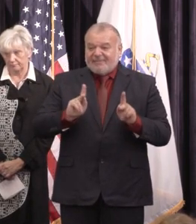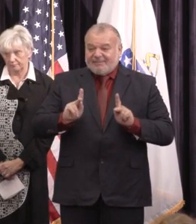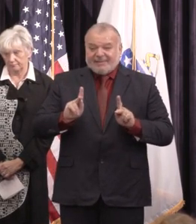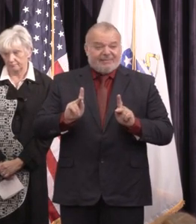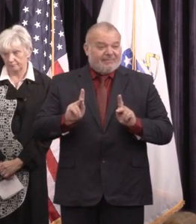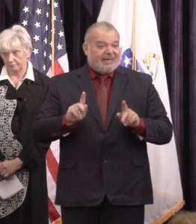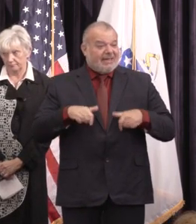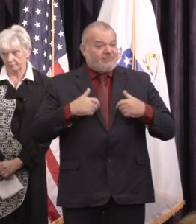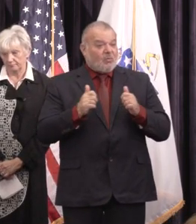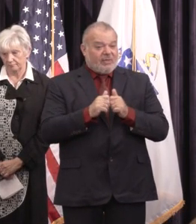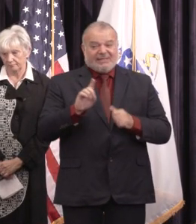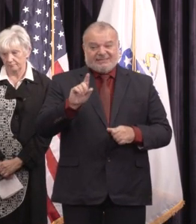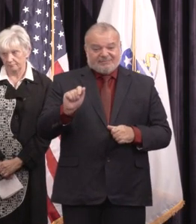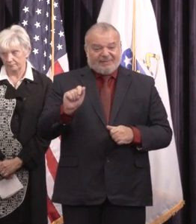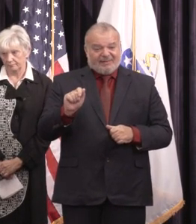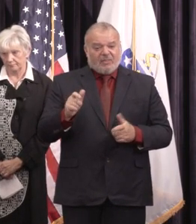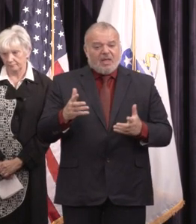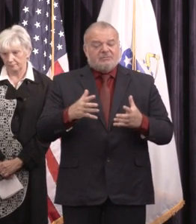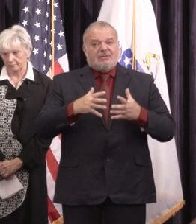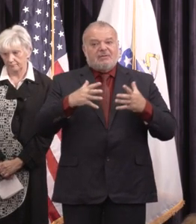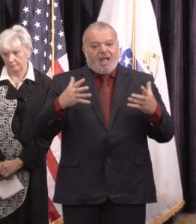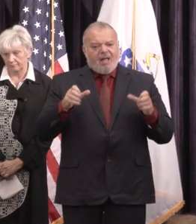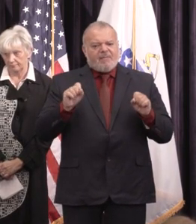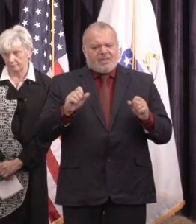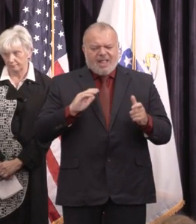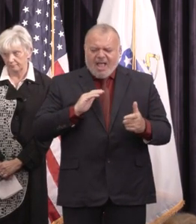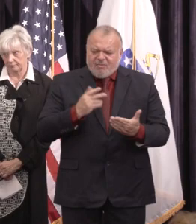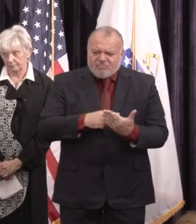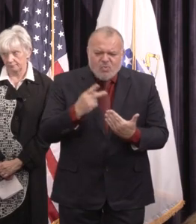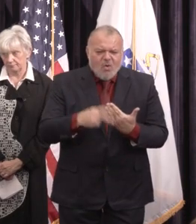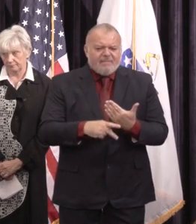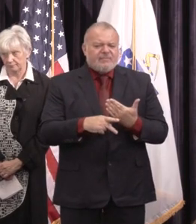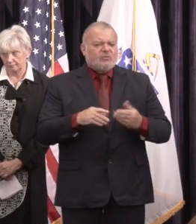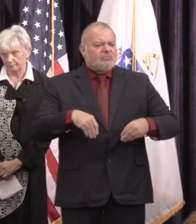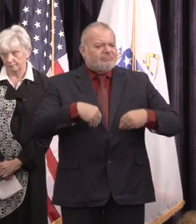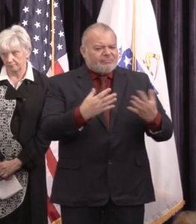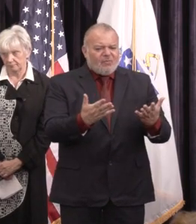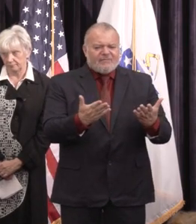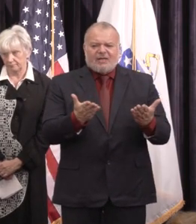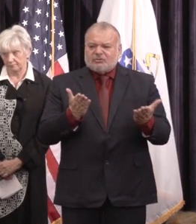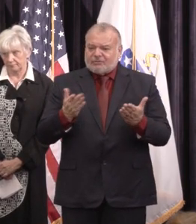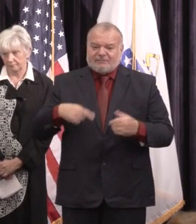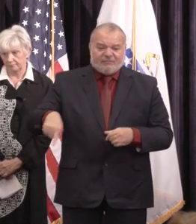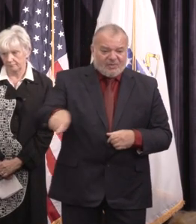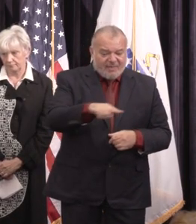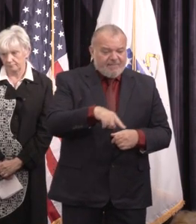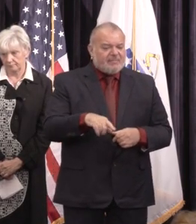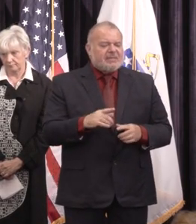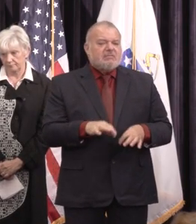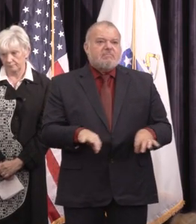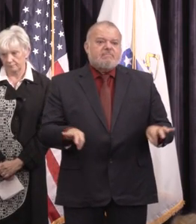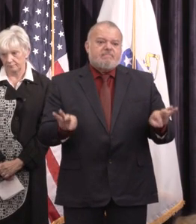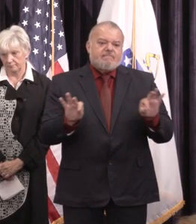potential in our programs, in our services, but most importantly in our clients. And especially